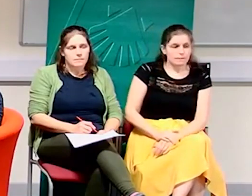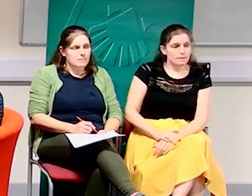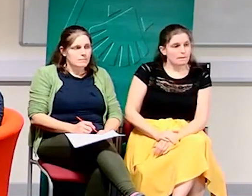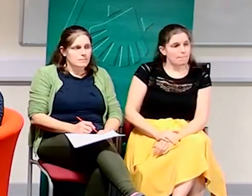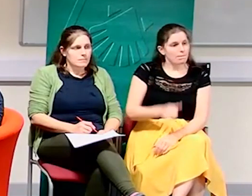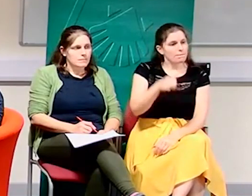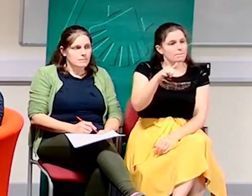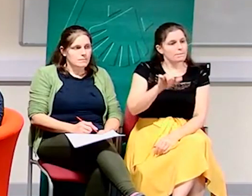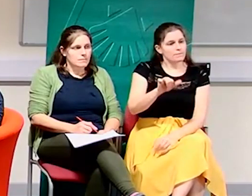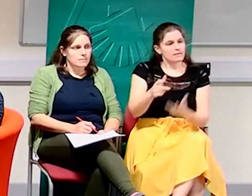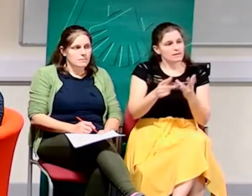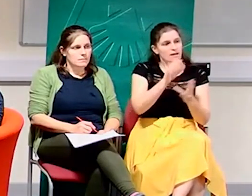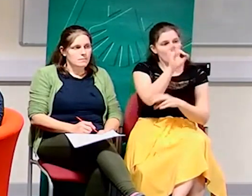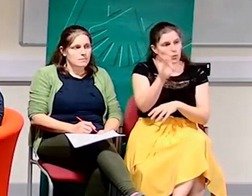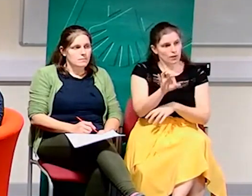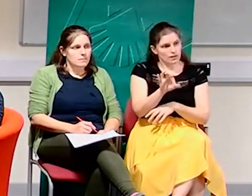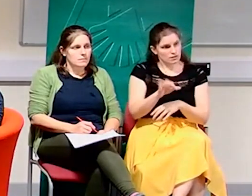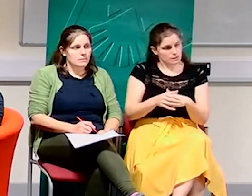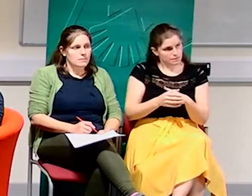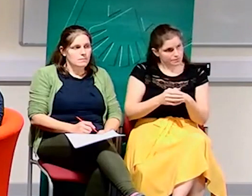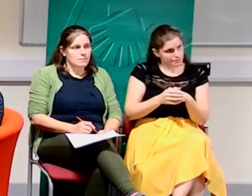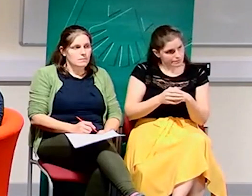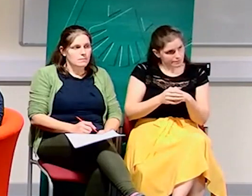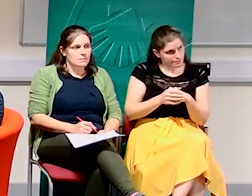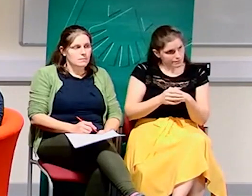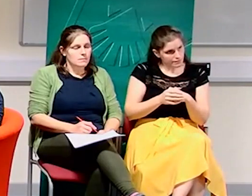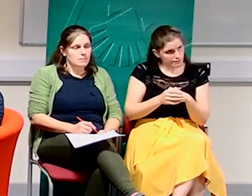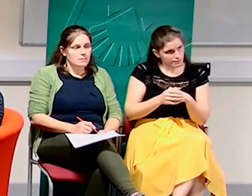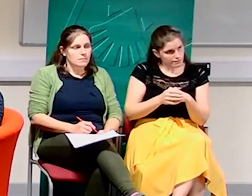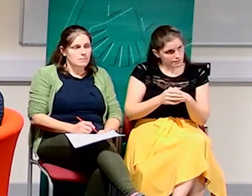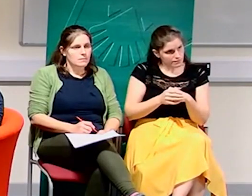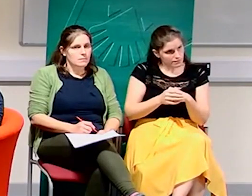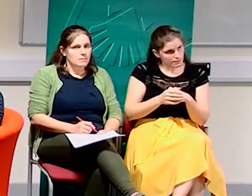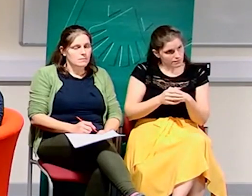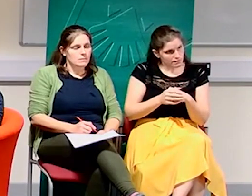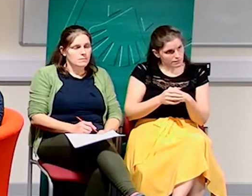there's another question been asked as well what do the panel think the university could